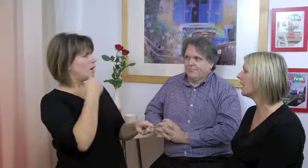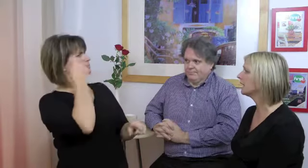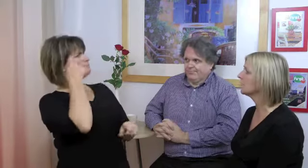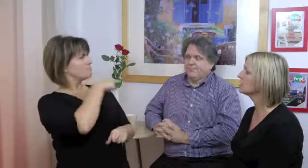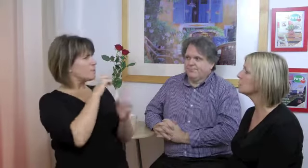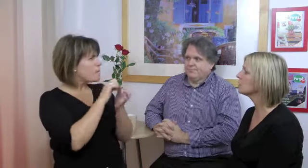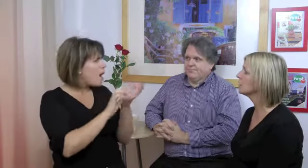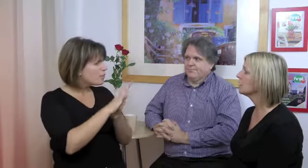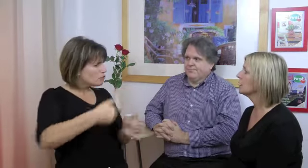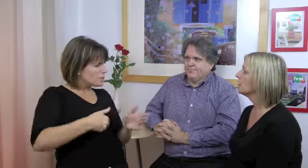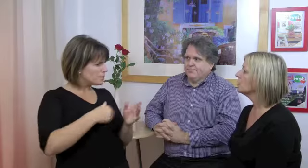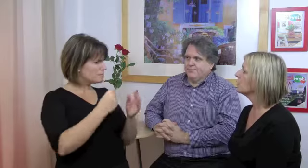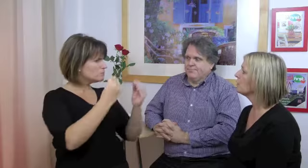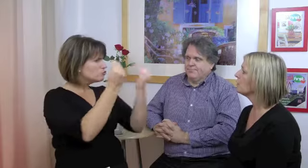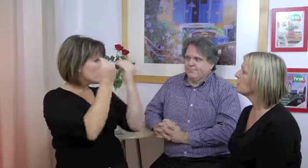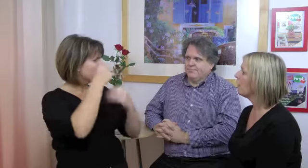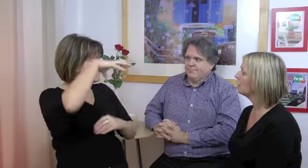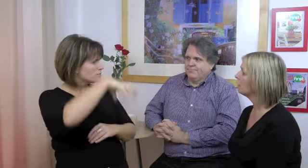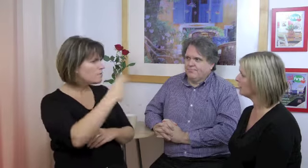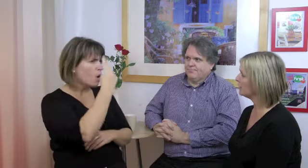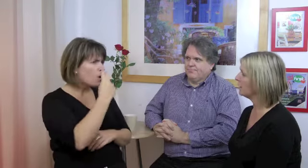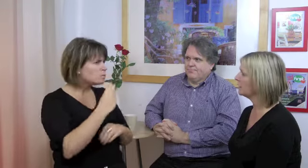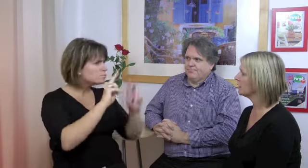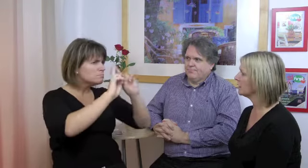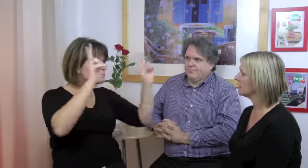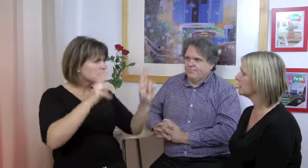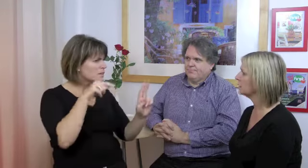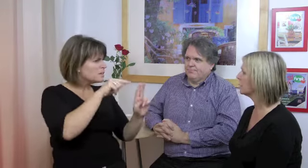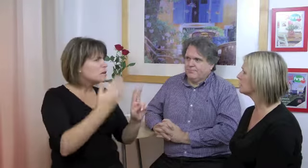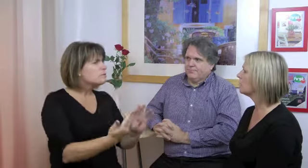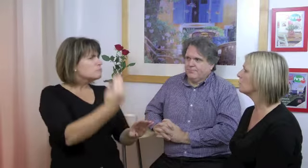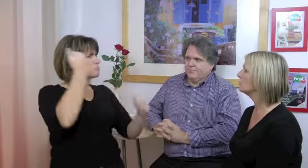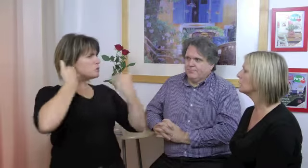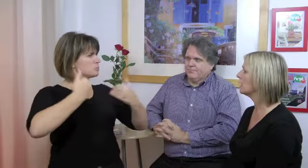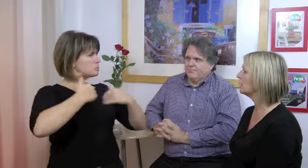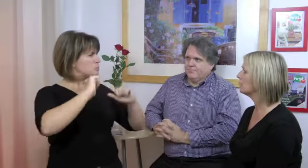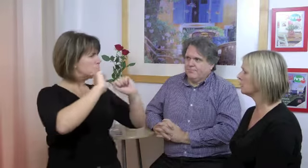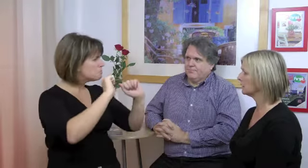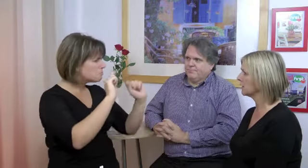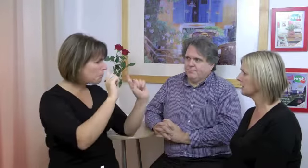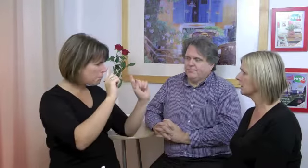can get into sport. So with the Bath rugby training facilities you said it was an old